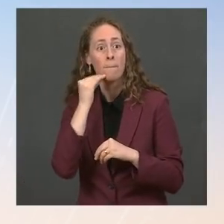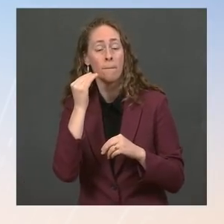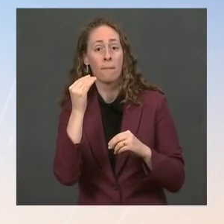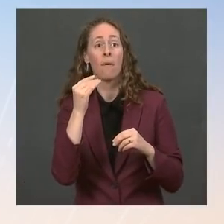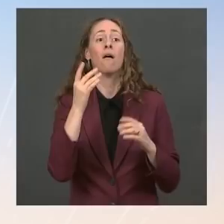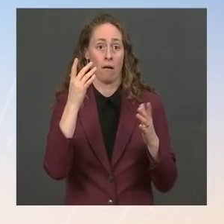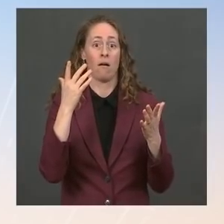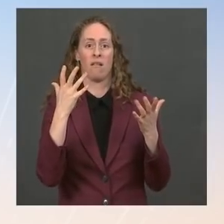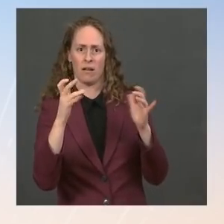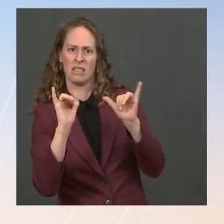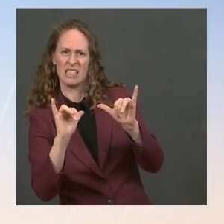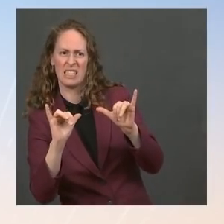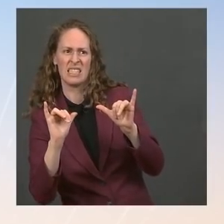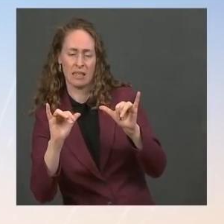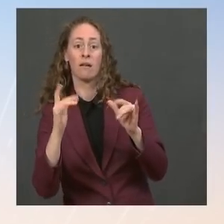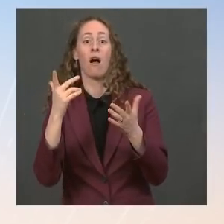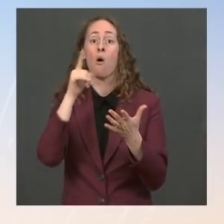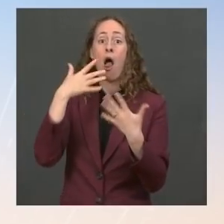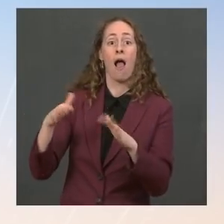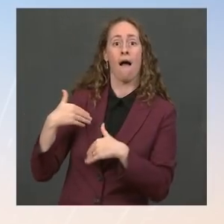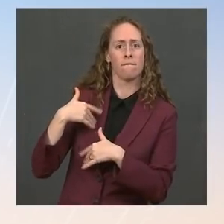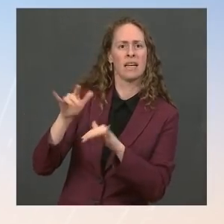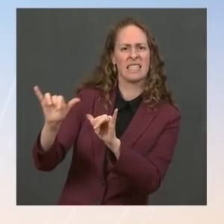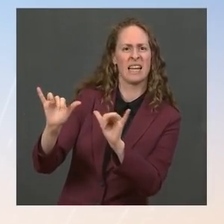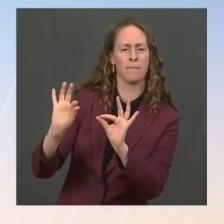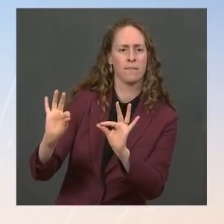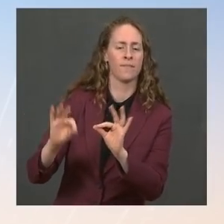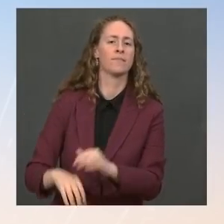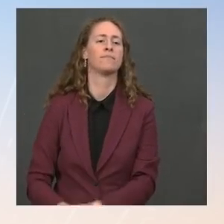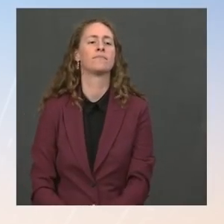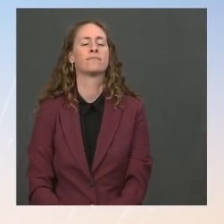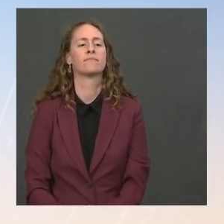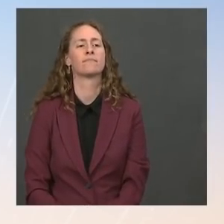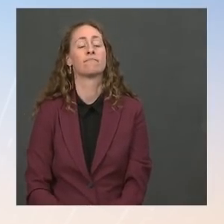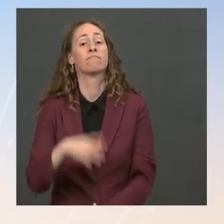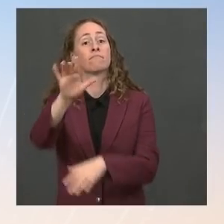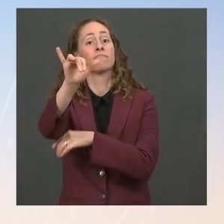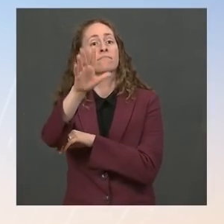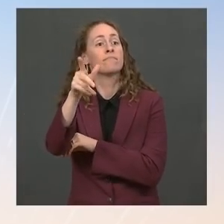and so we are moving forward with that. I also wanted to note that, tomorrow, the Senate Committee on Small Business